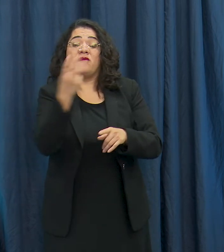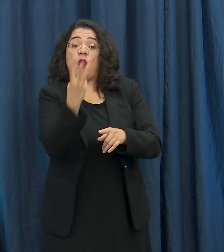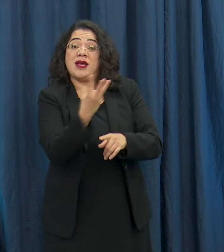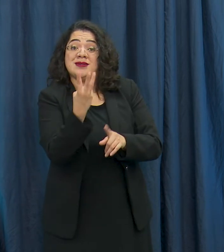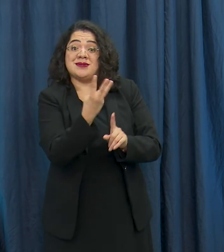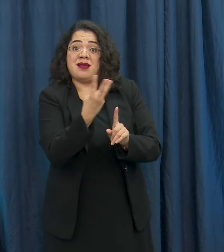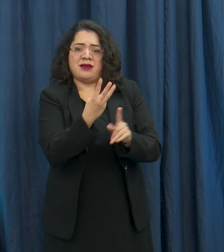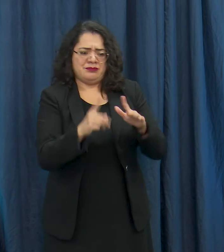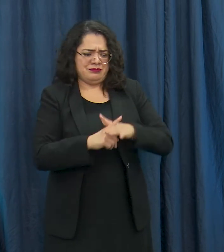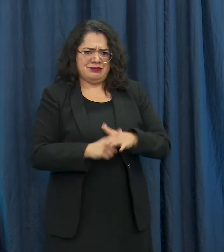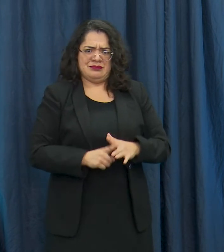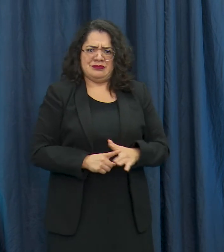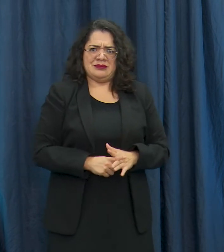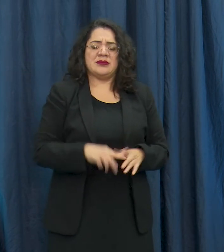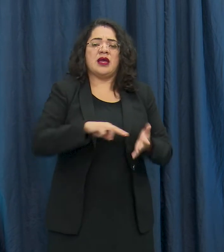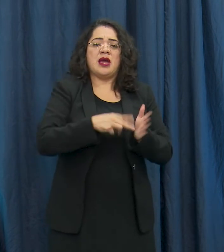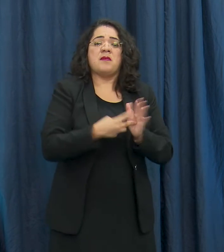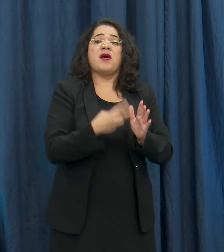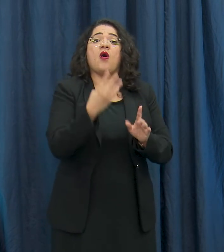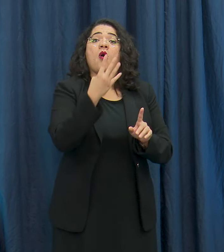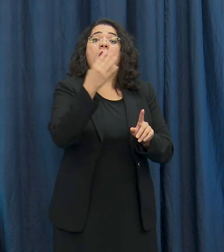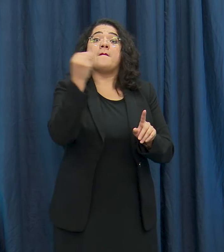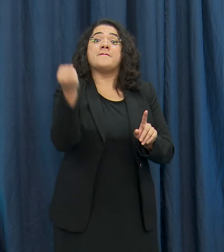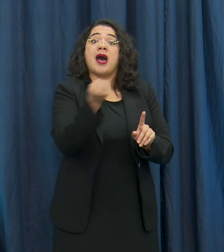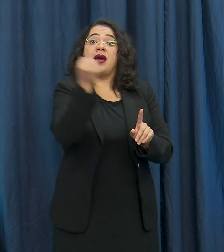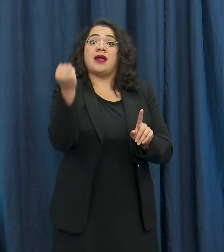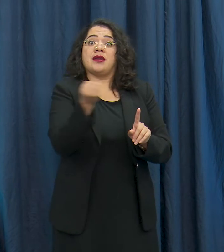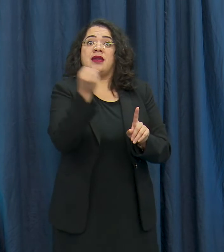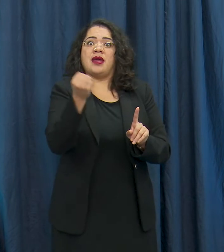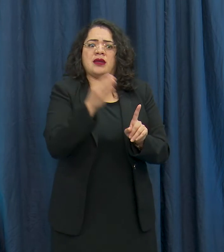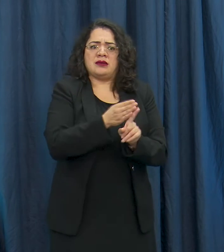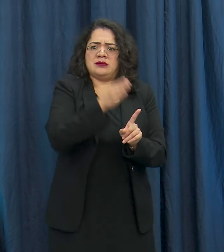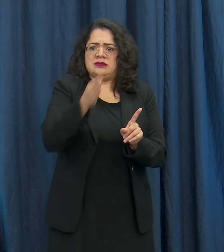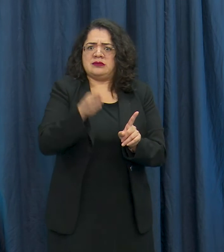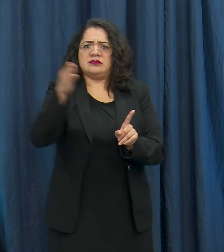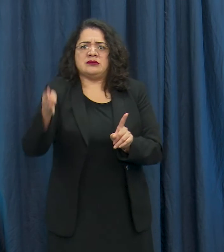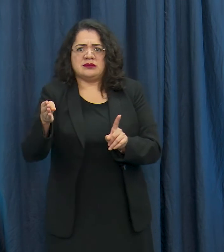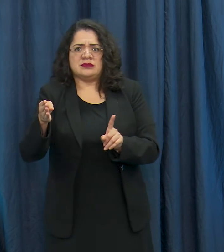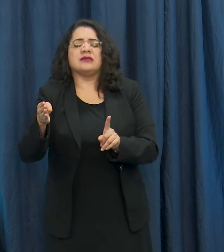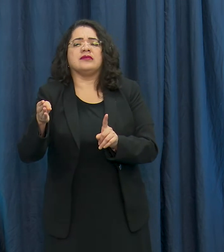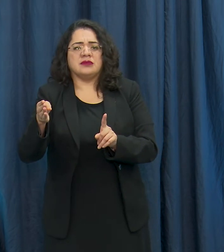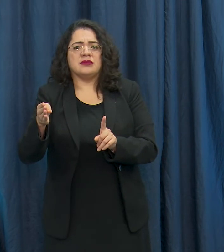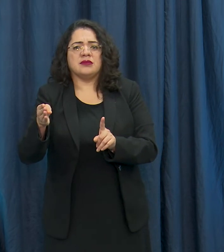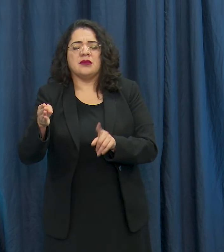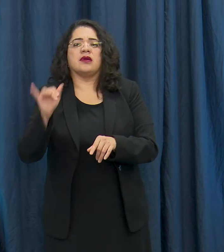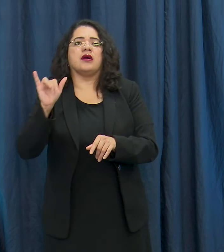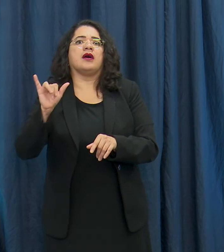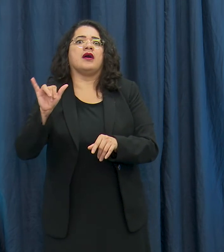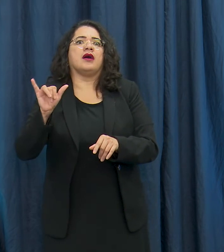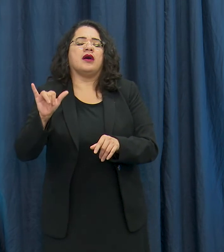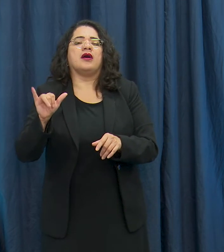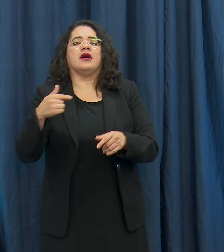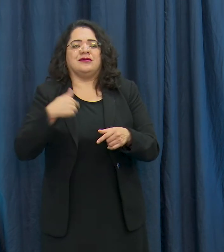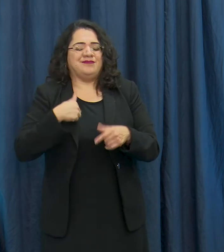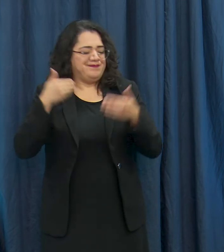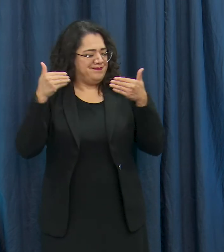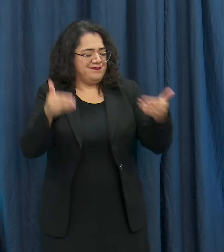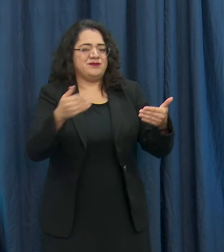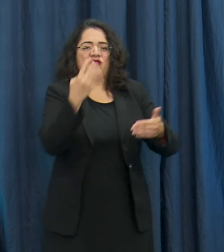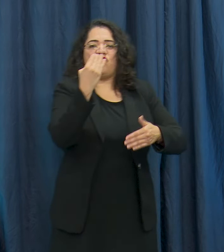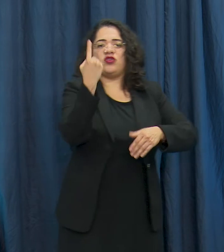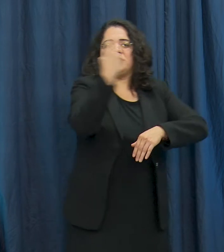por una persona medica gets problema que tengan comedy scene where a second CD